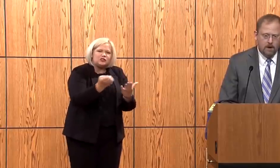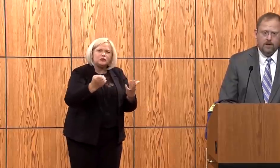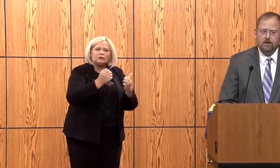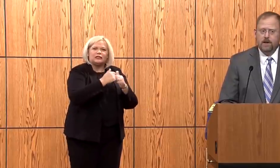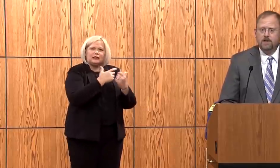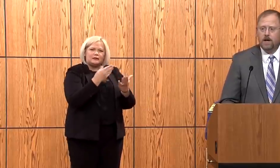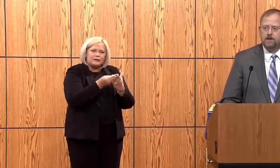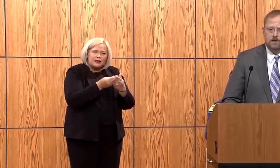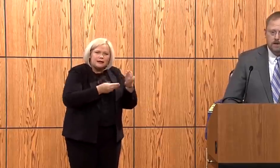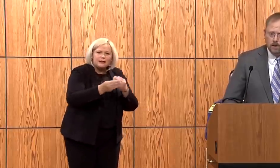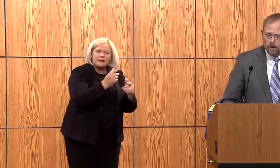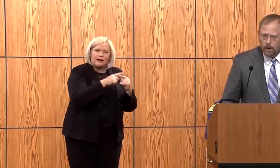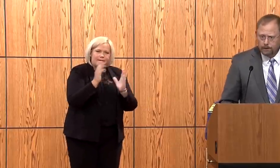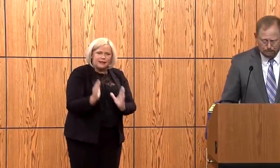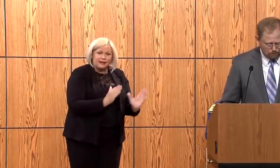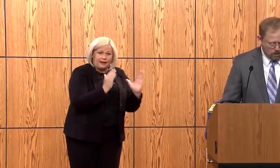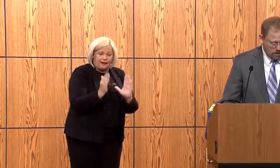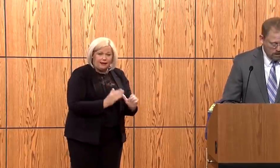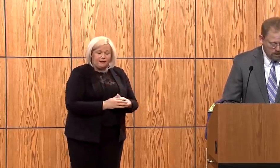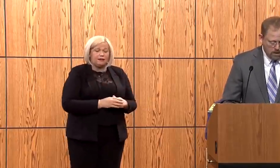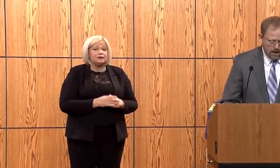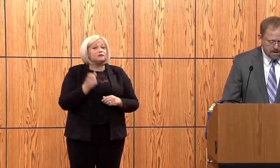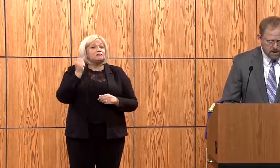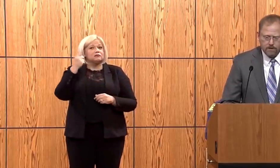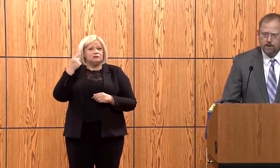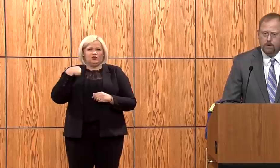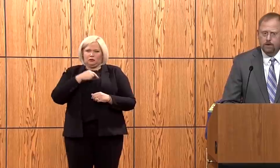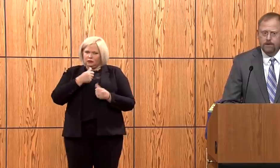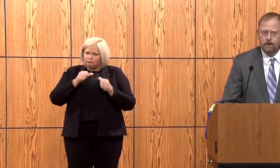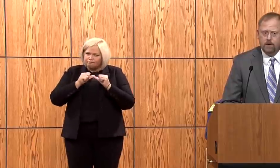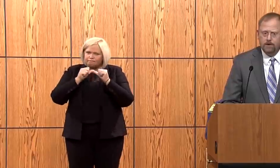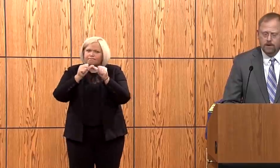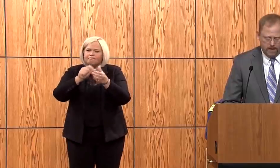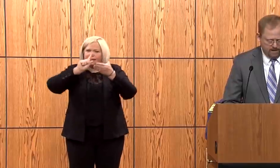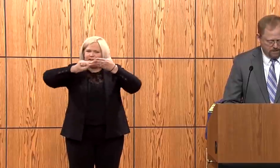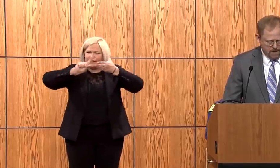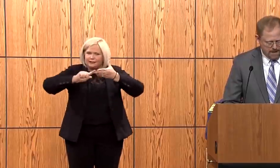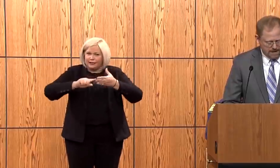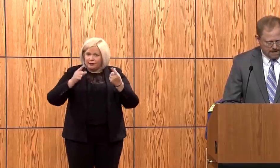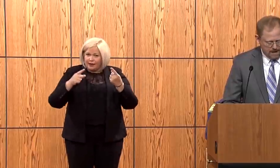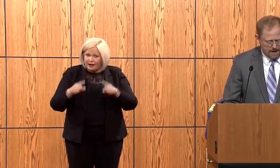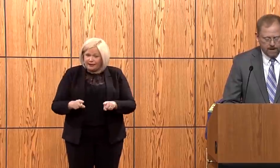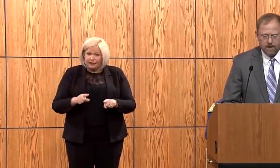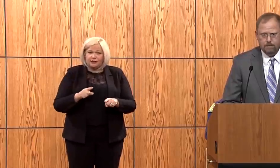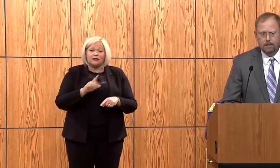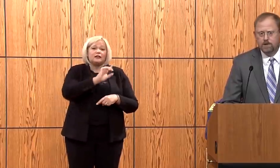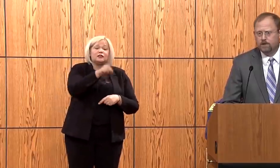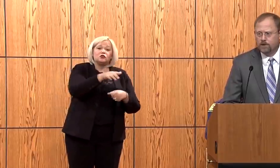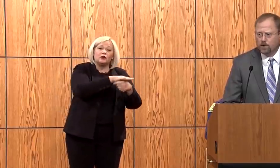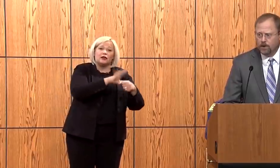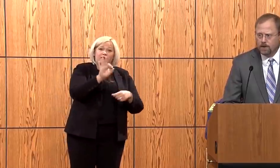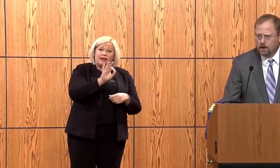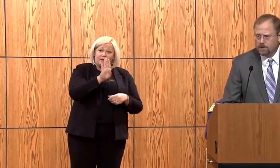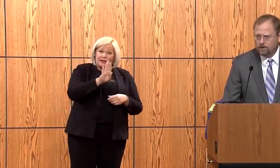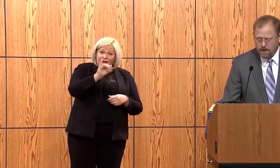STATE TO POOL FUNDS FOR EXPLOSIVES AND EXCHANGE TACTICAL EXPLOSIVES AND EXCHANGE TACTICAL GEAR. GEAR. THIS INVESTIGATION IS ONGOING.